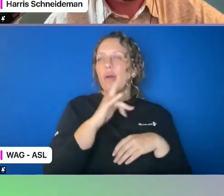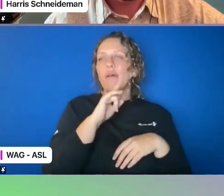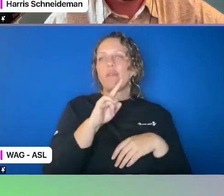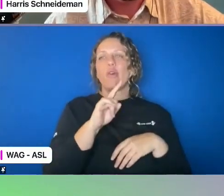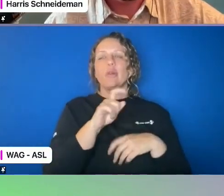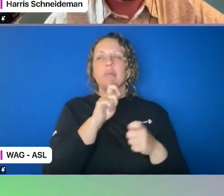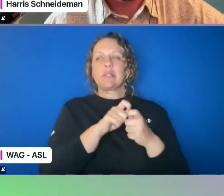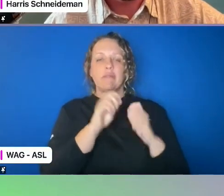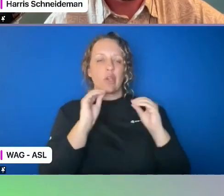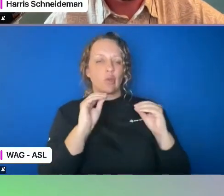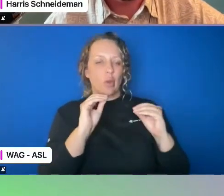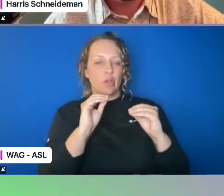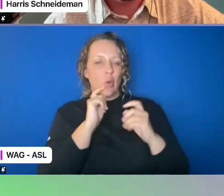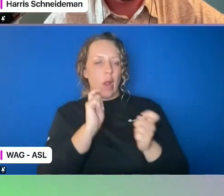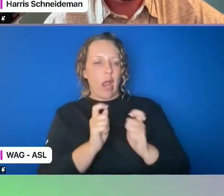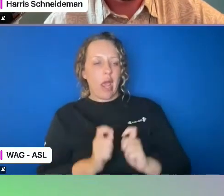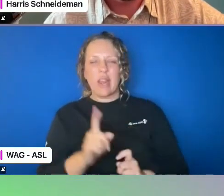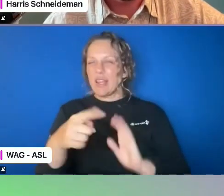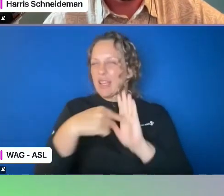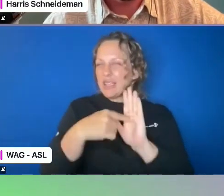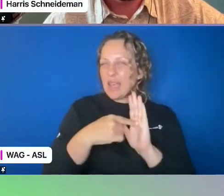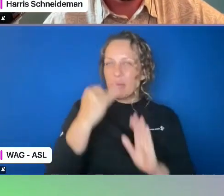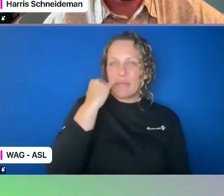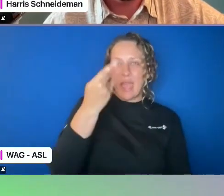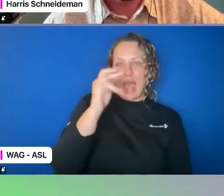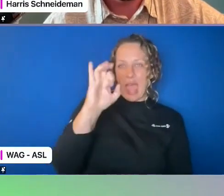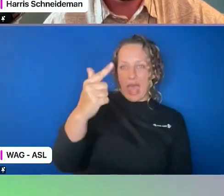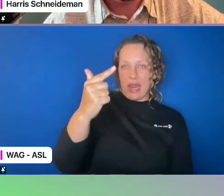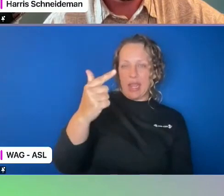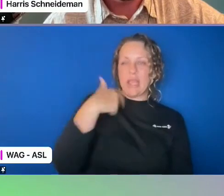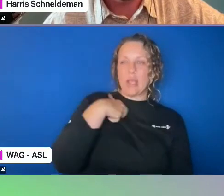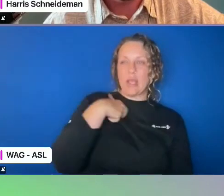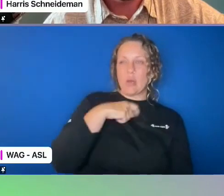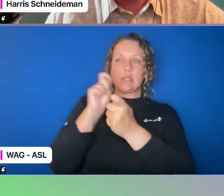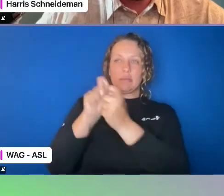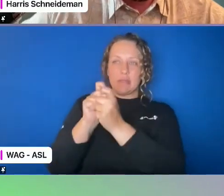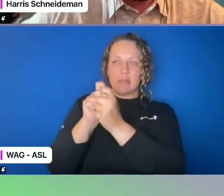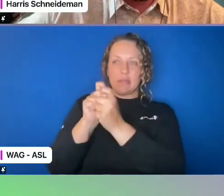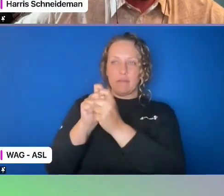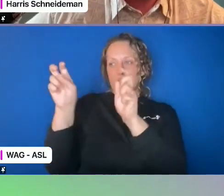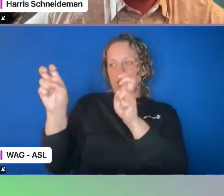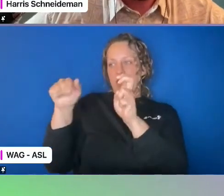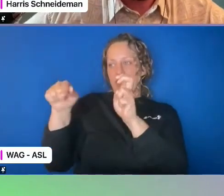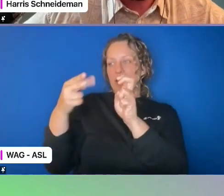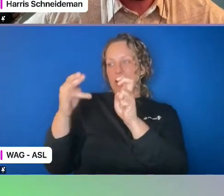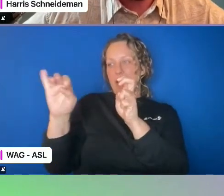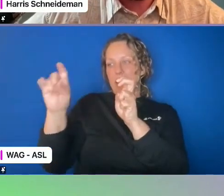For example, if it needs a heading, can someone edit and specifically say, this heading needs to be an H3,